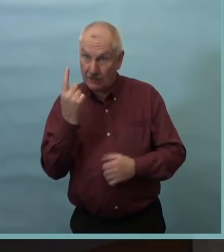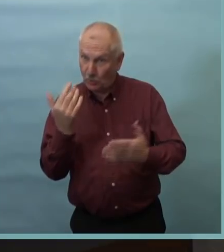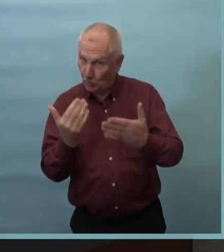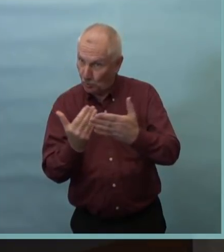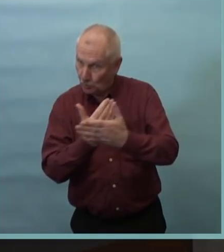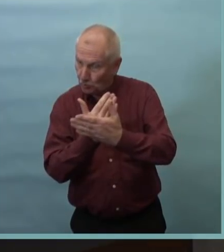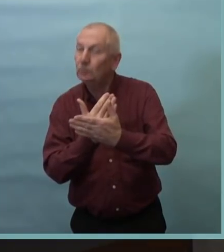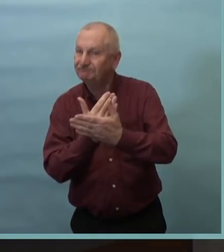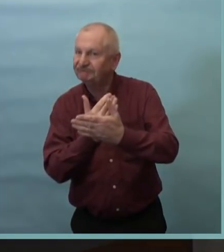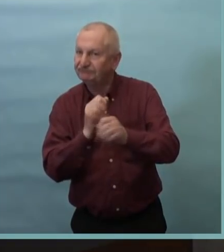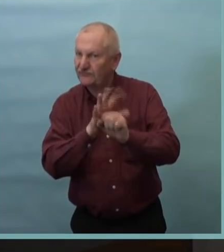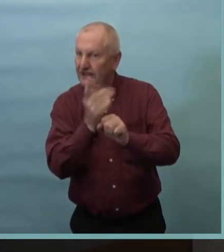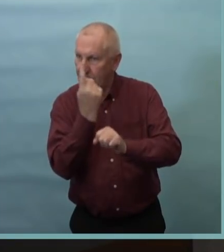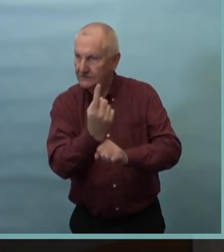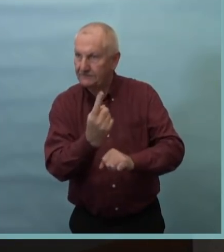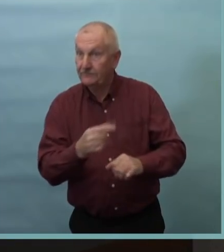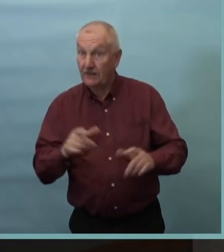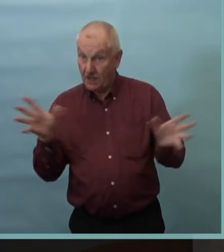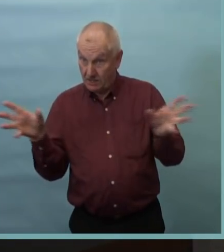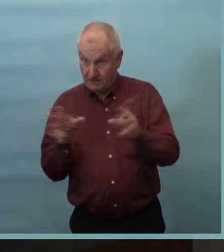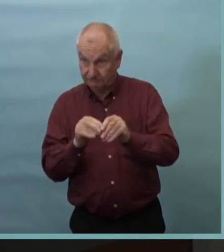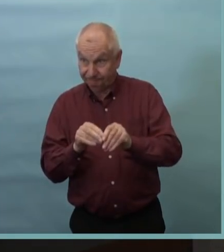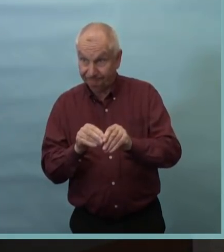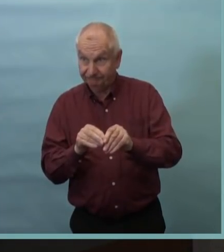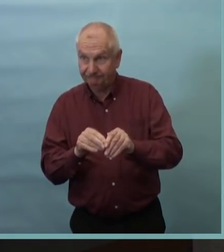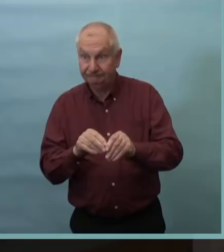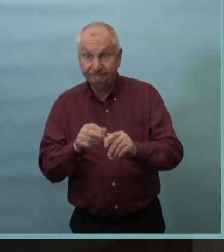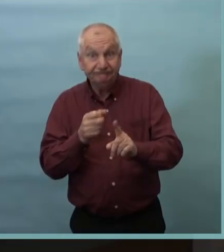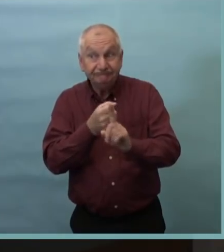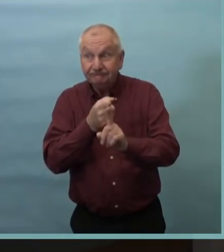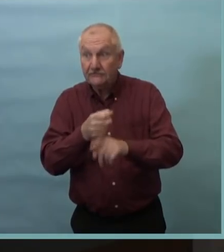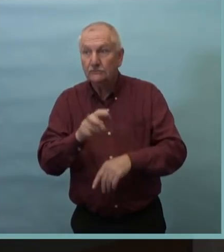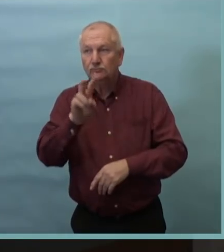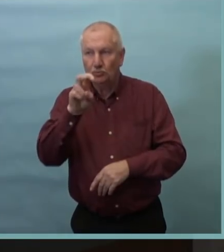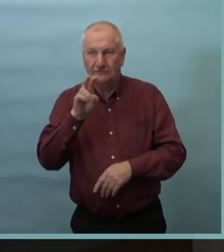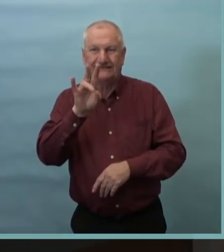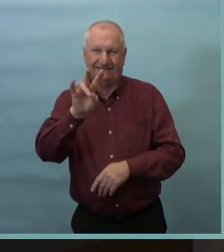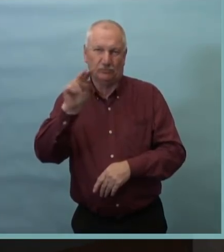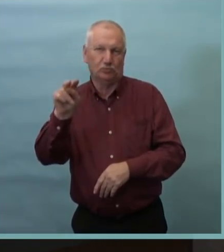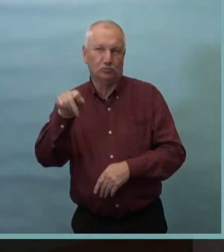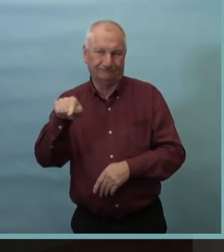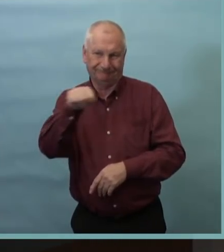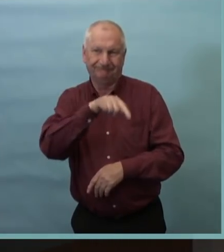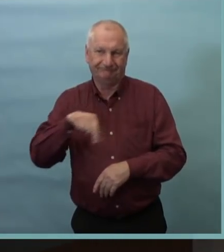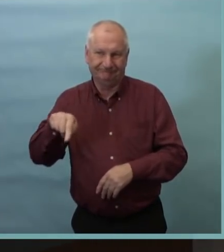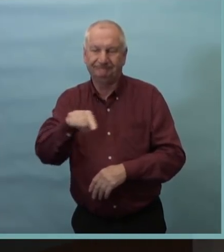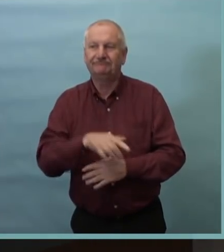is at 272 the total number of Cova 19 related deaths in Manitoba remains at 6